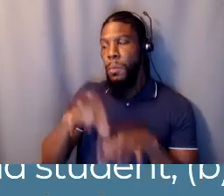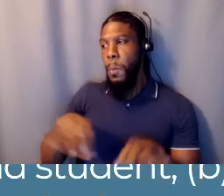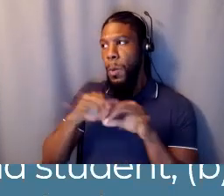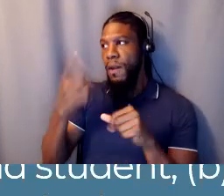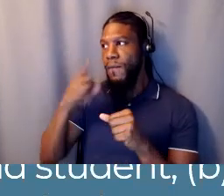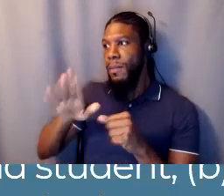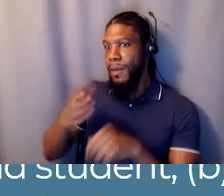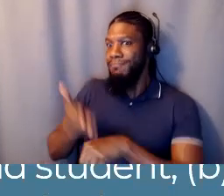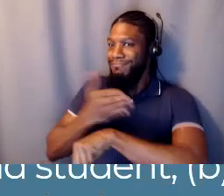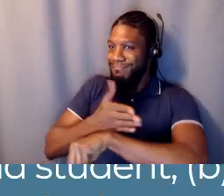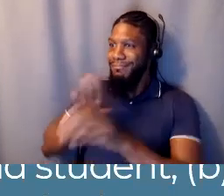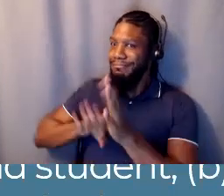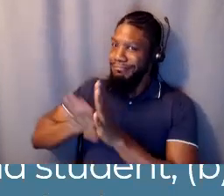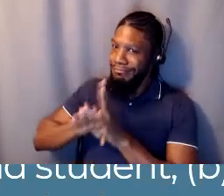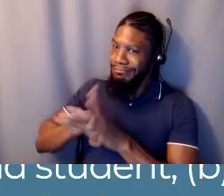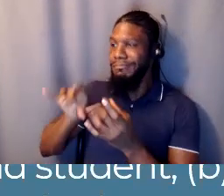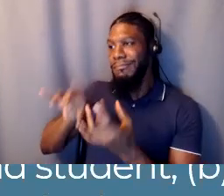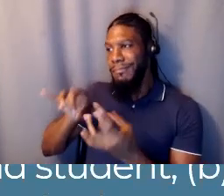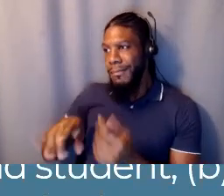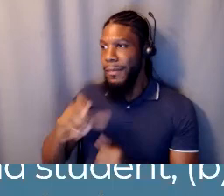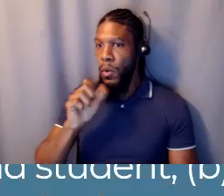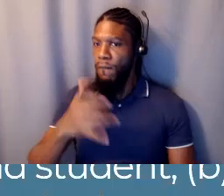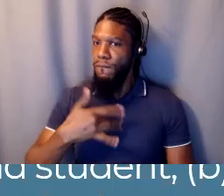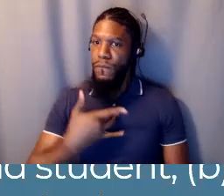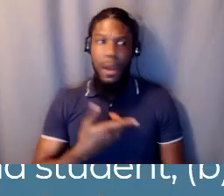maybe even more so than what I was seeing face-to-face.